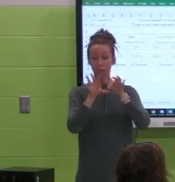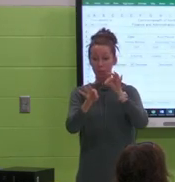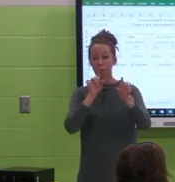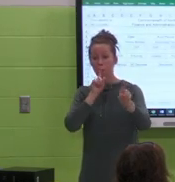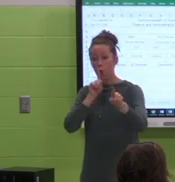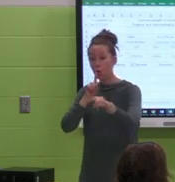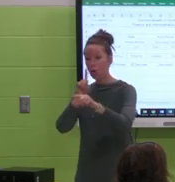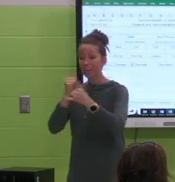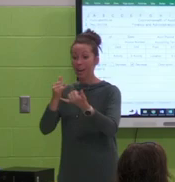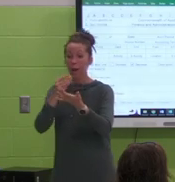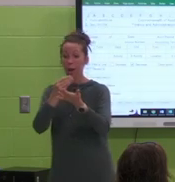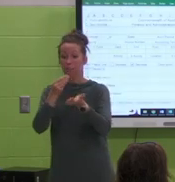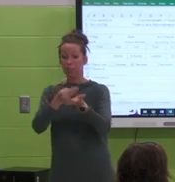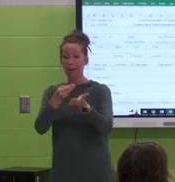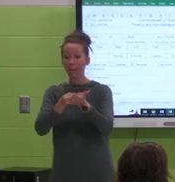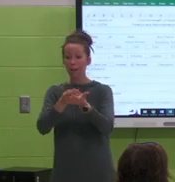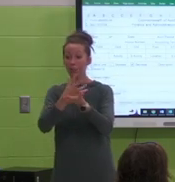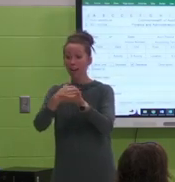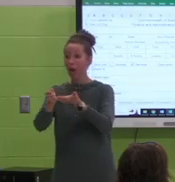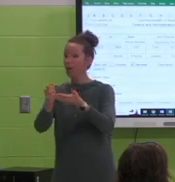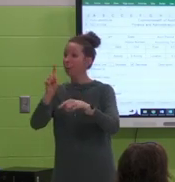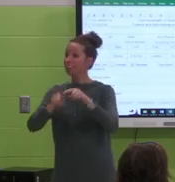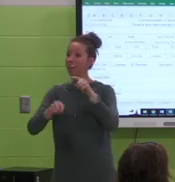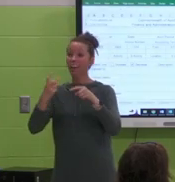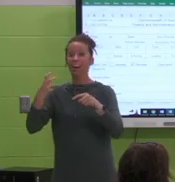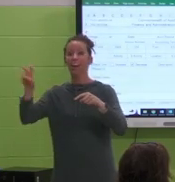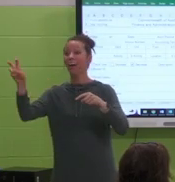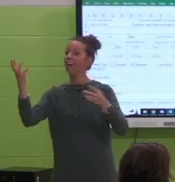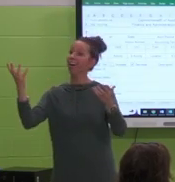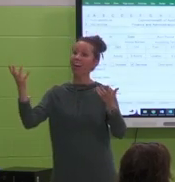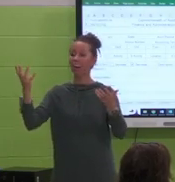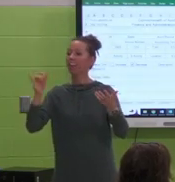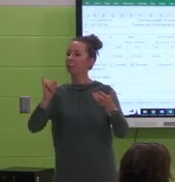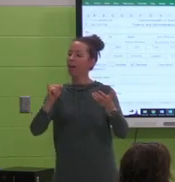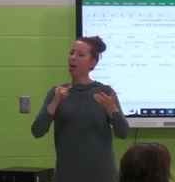now I don't have enough money to take that trip I wanted to take it's a little bit more palatable